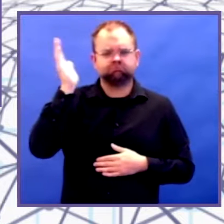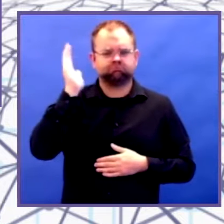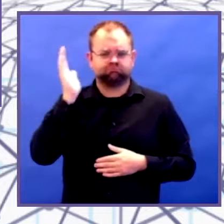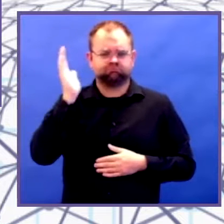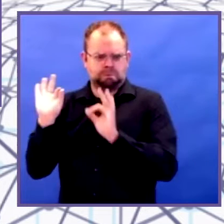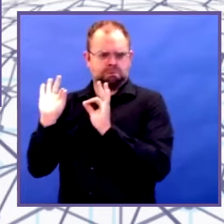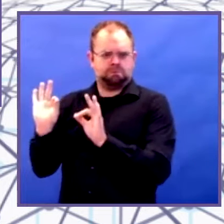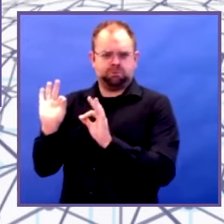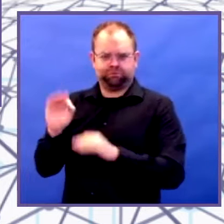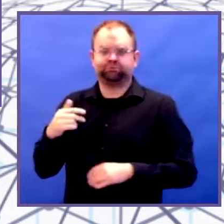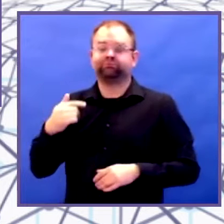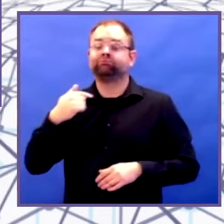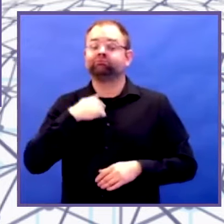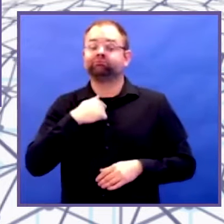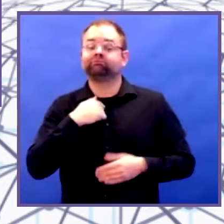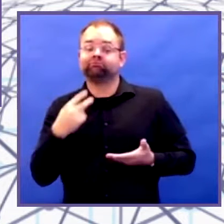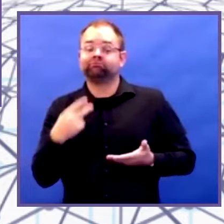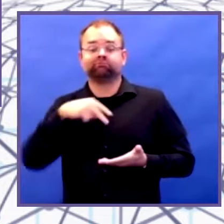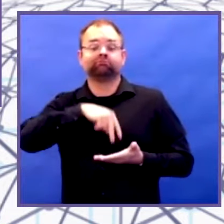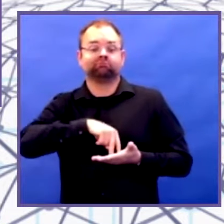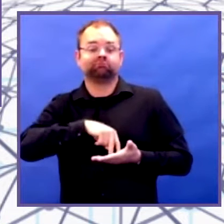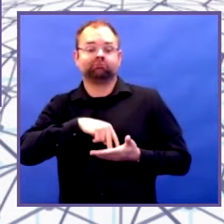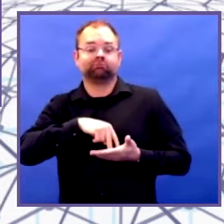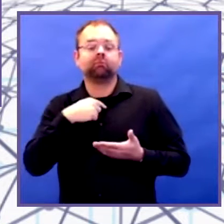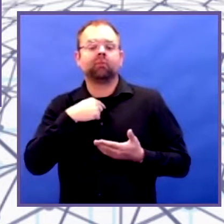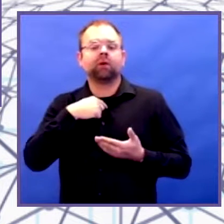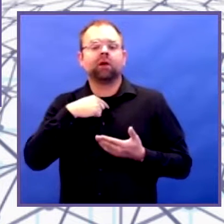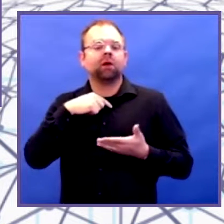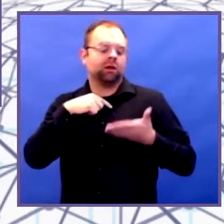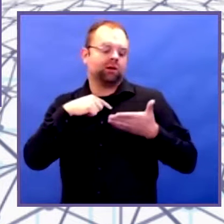I'm the team lead for access to assistive technology at who.